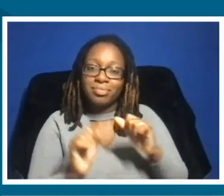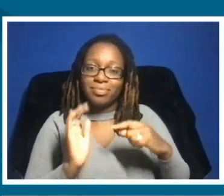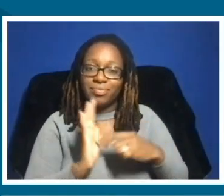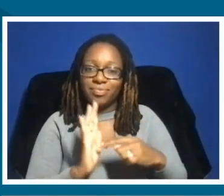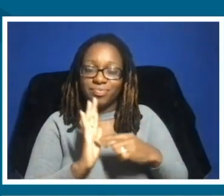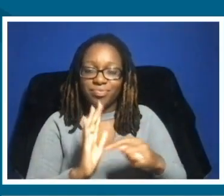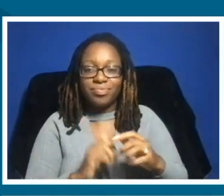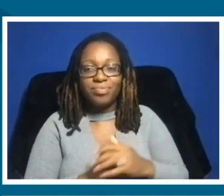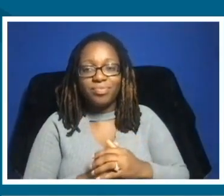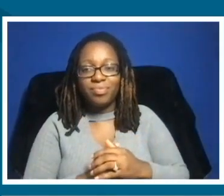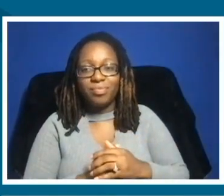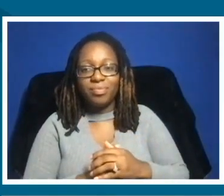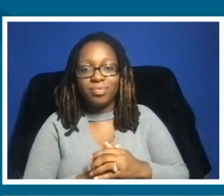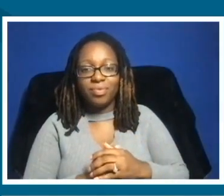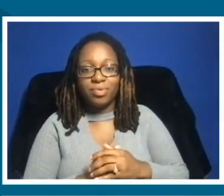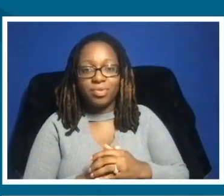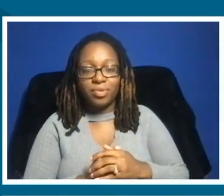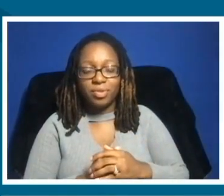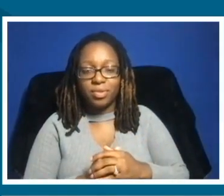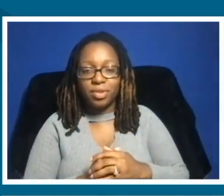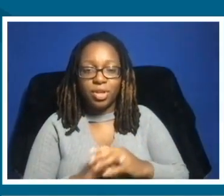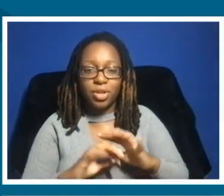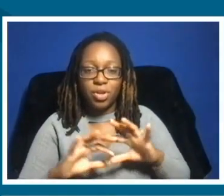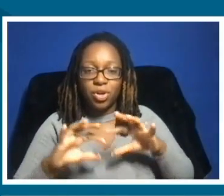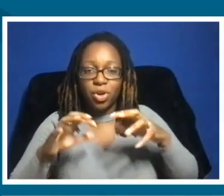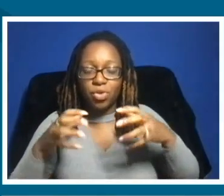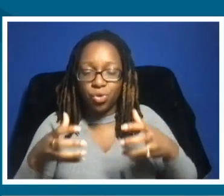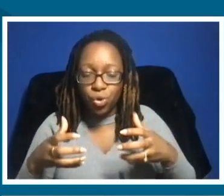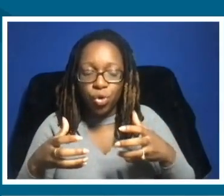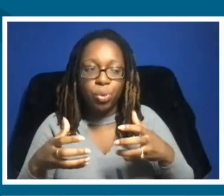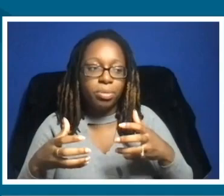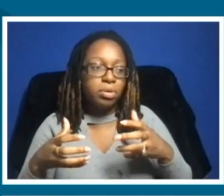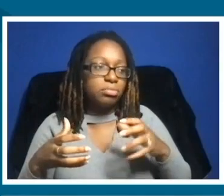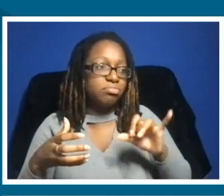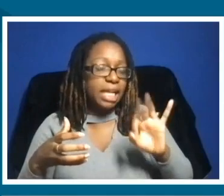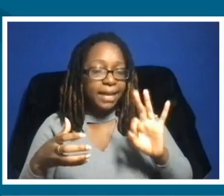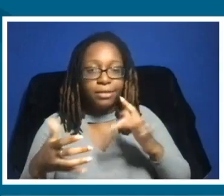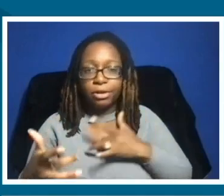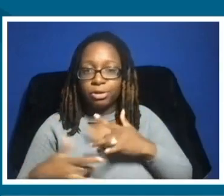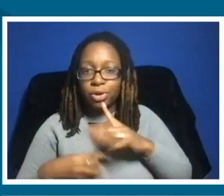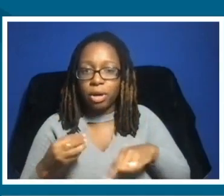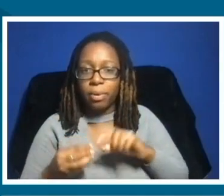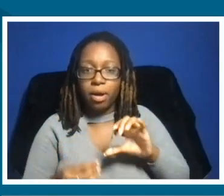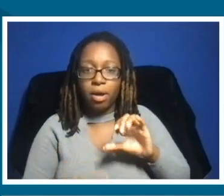a group which is concerned about climate